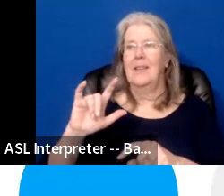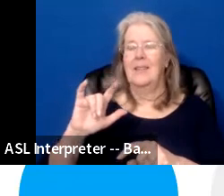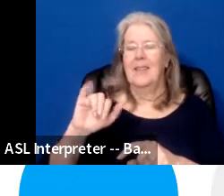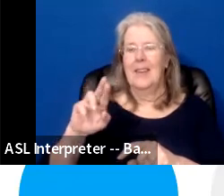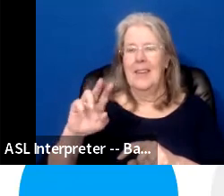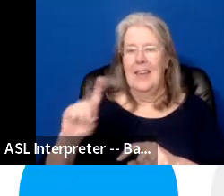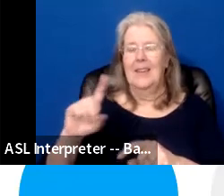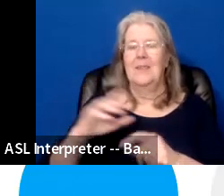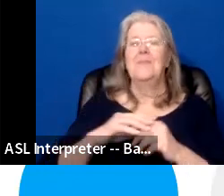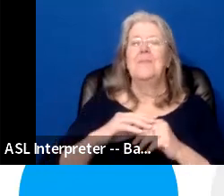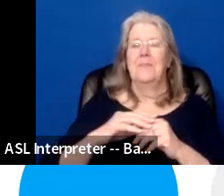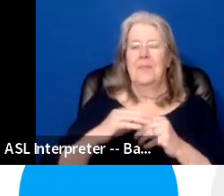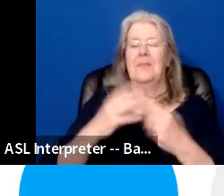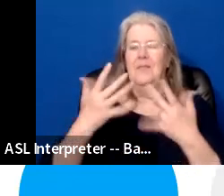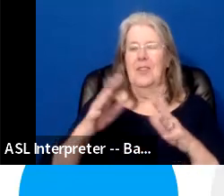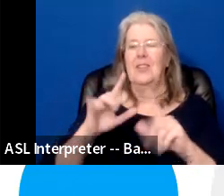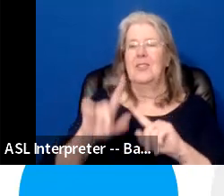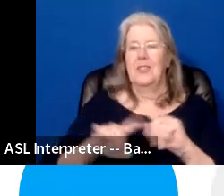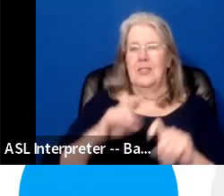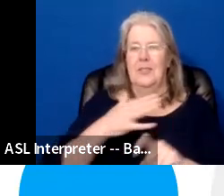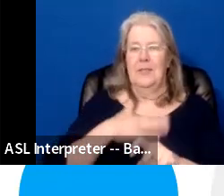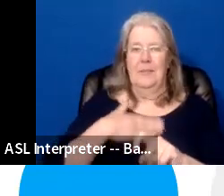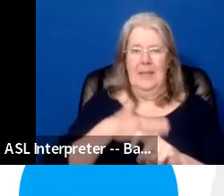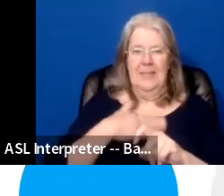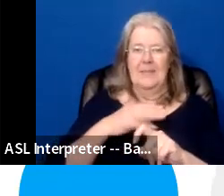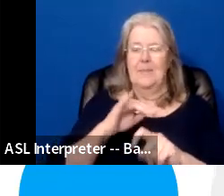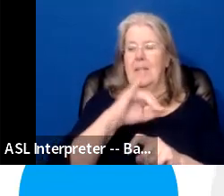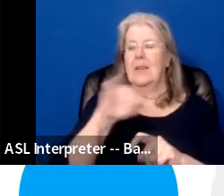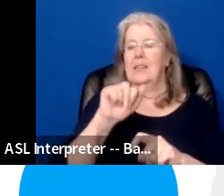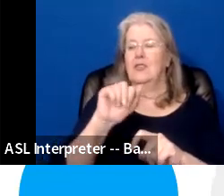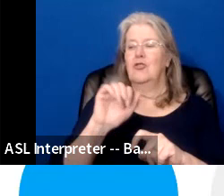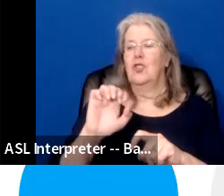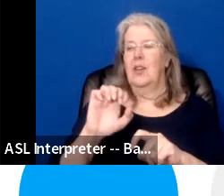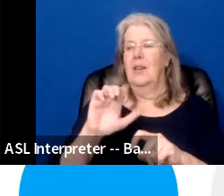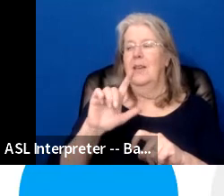complete that survey. Jae Chul Lee talked about it earlier in the webinar. I would encourage people to